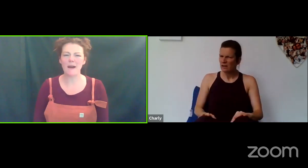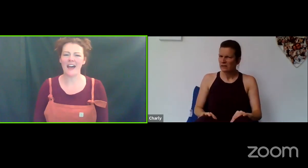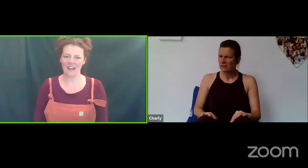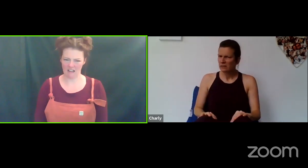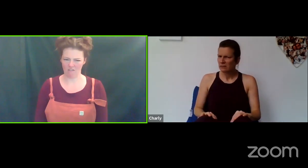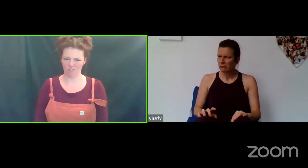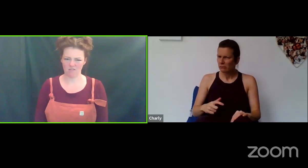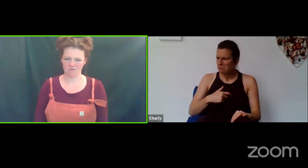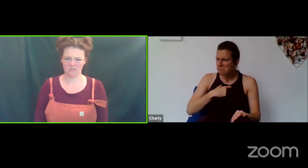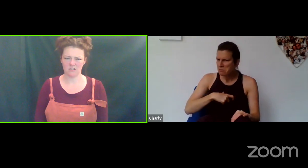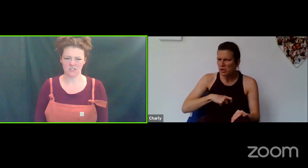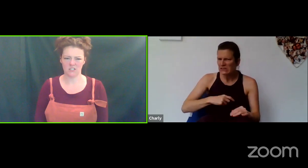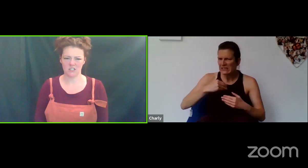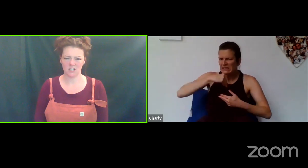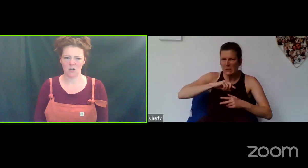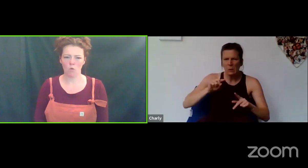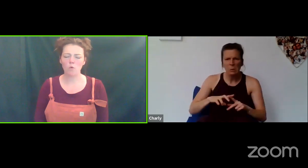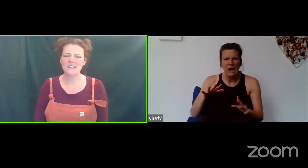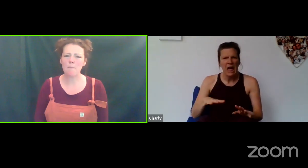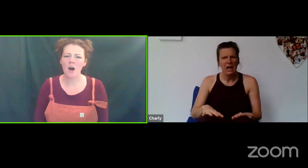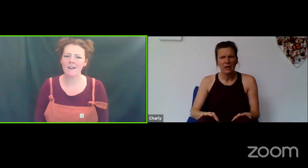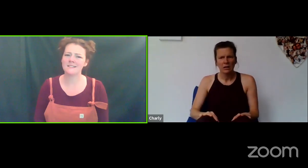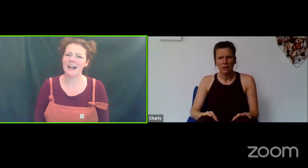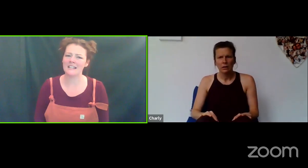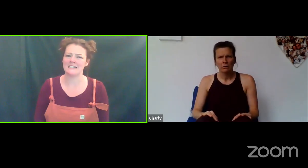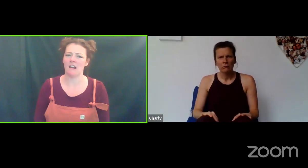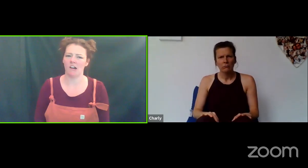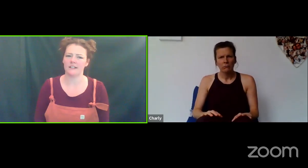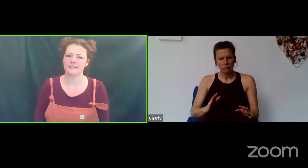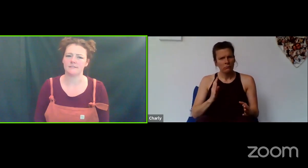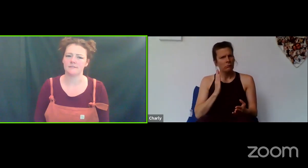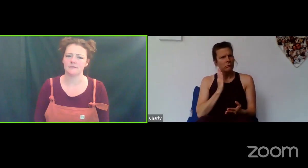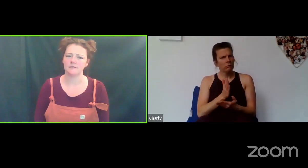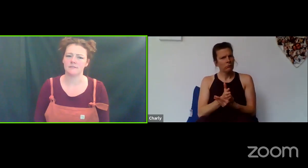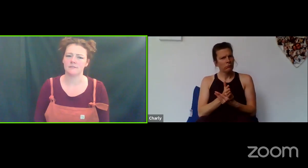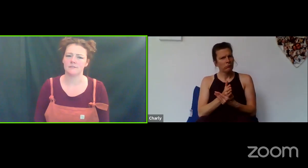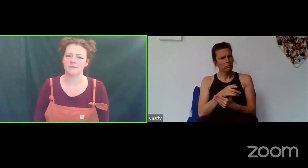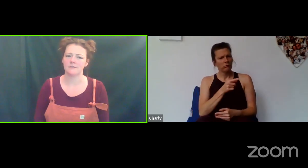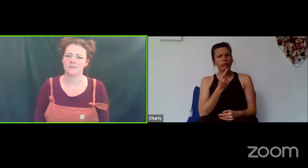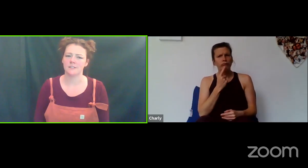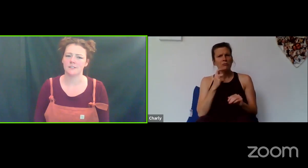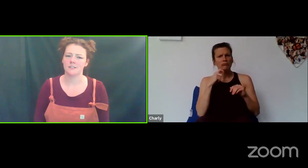behave? What was their personality like?